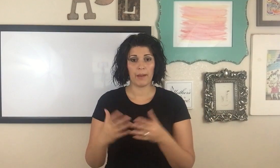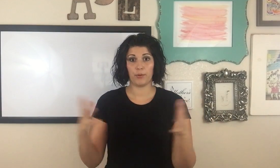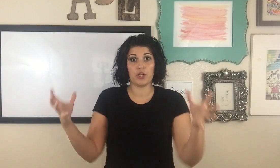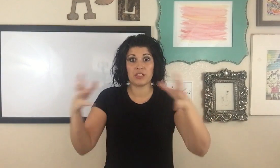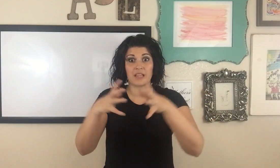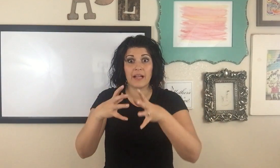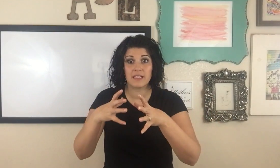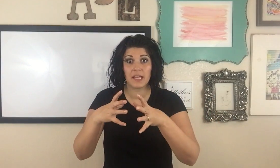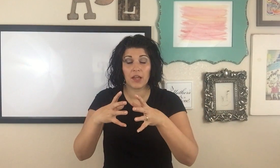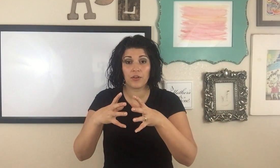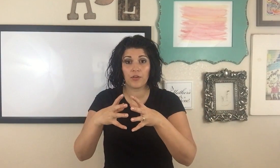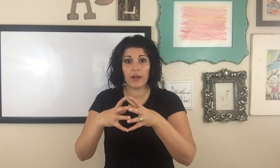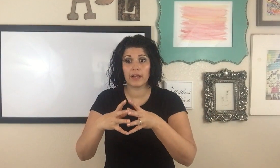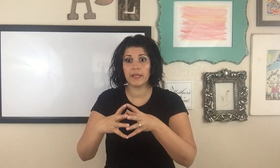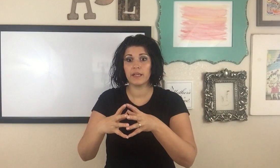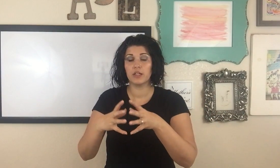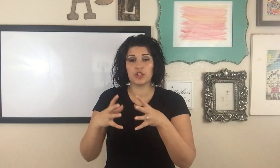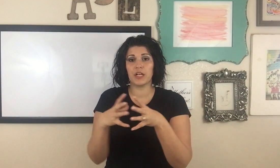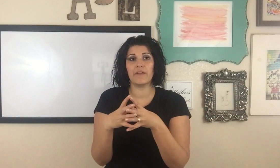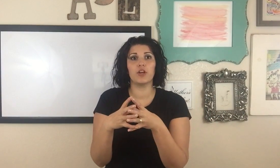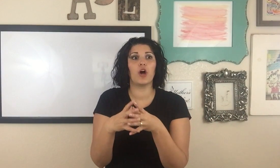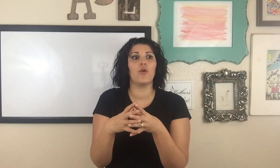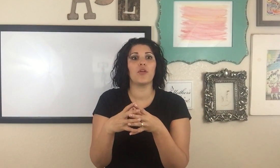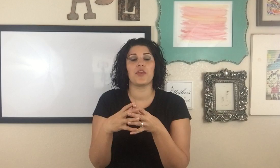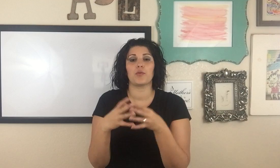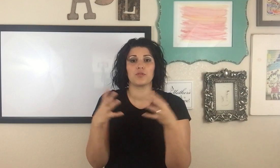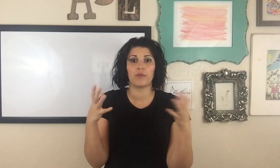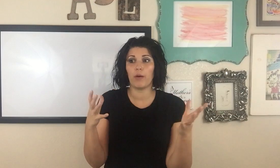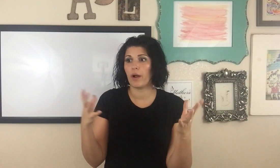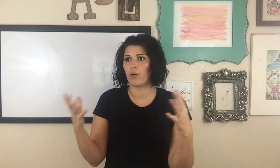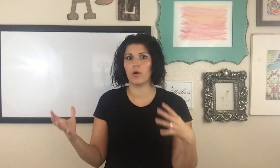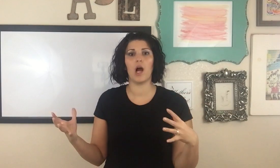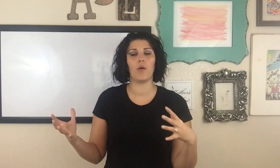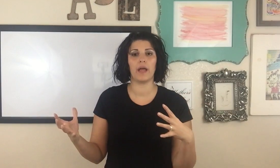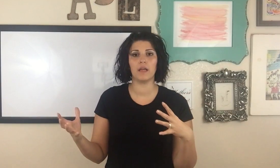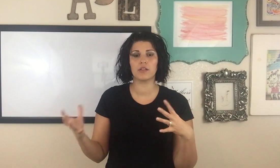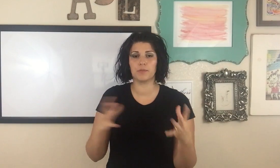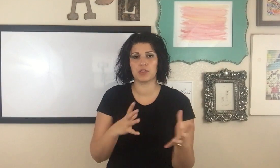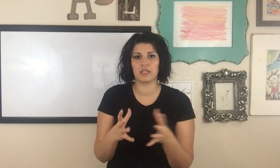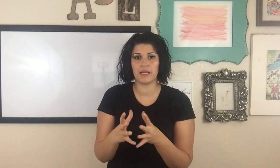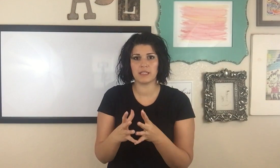Am I putting the signs together correctly? She didn't even know that there was a right way or wrong way to put signs